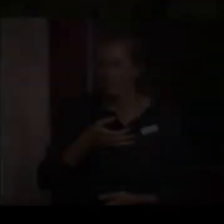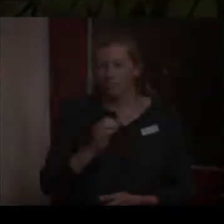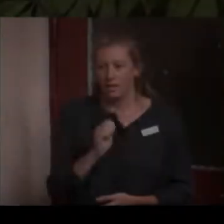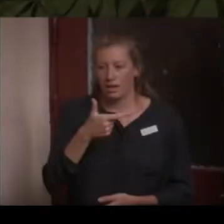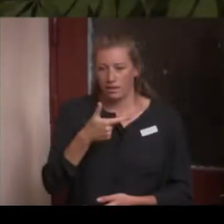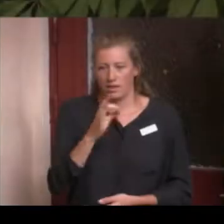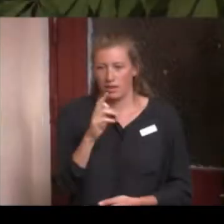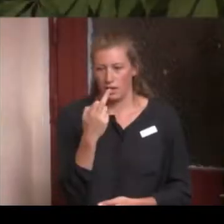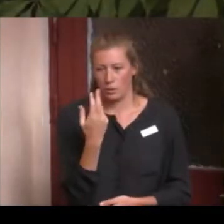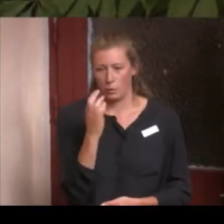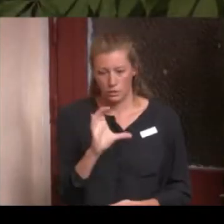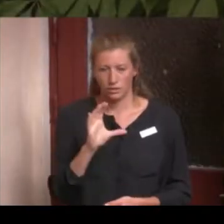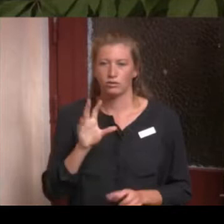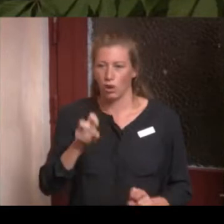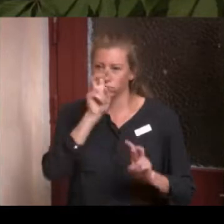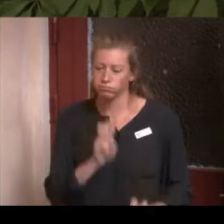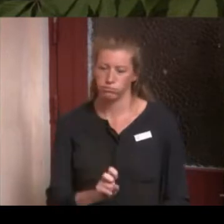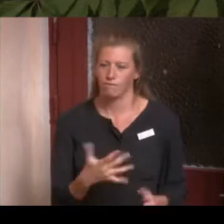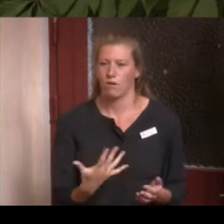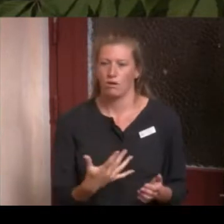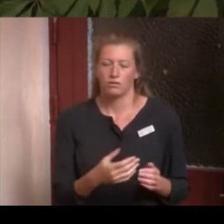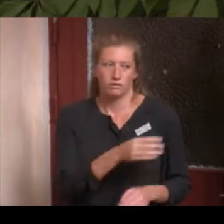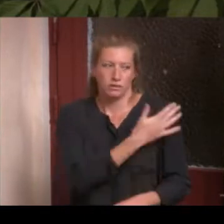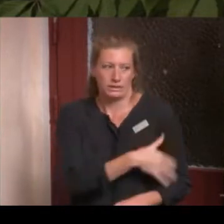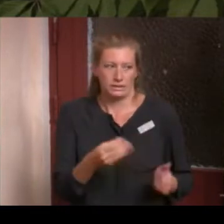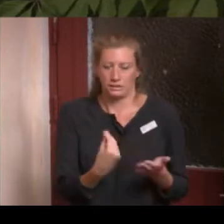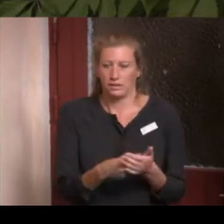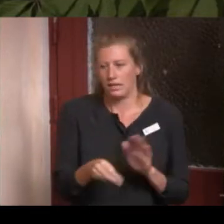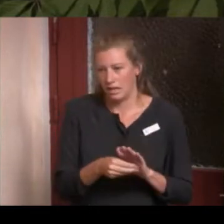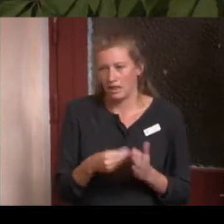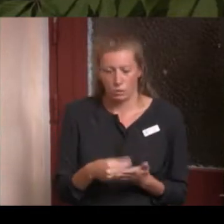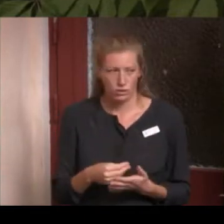We presented a new report together with Umeå University.